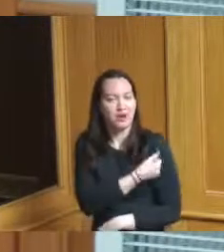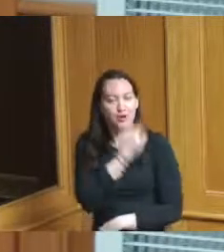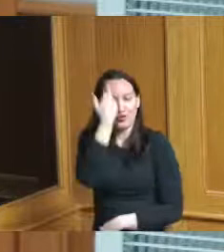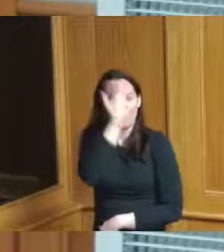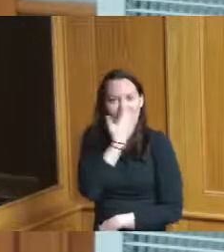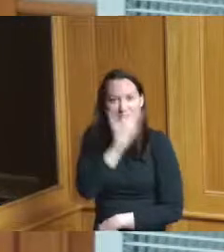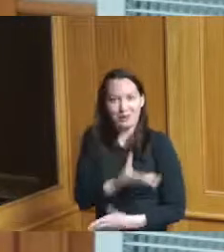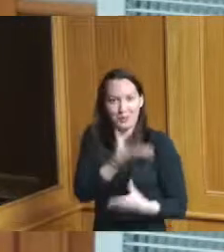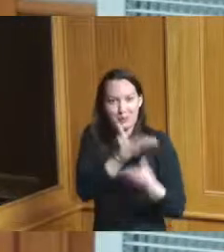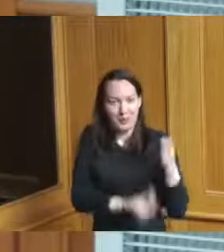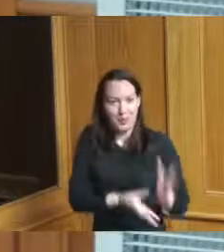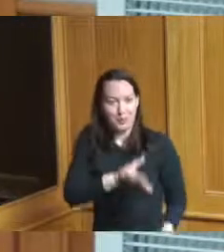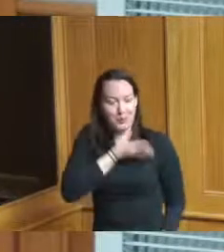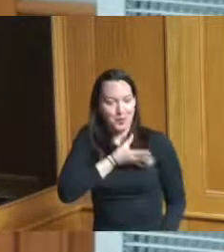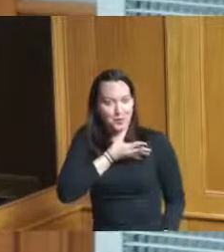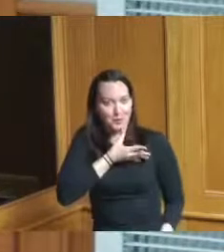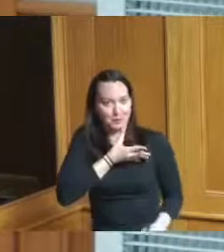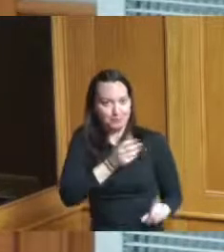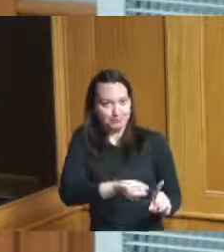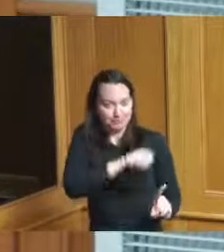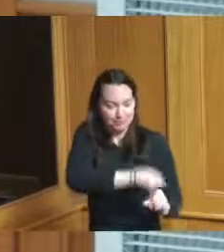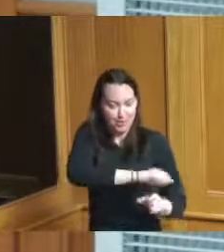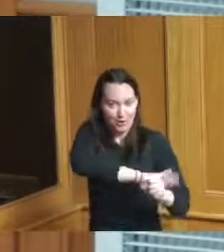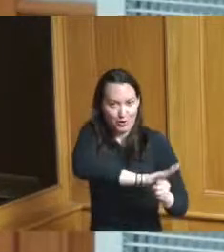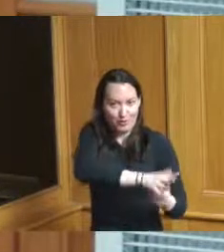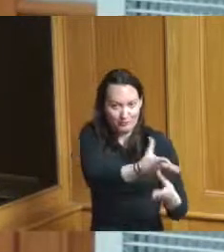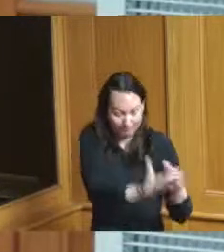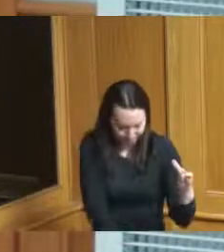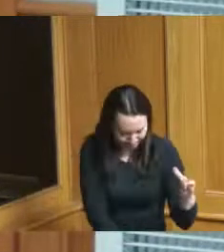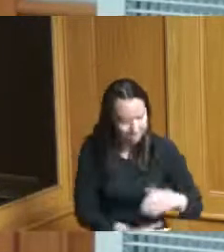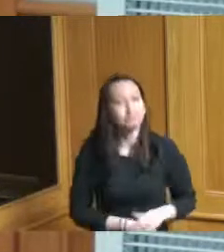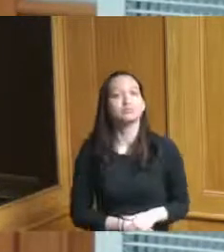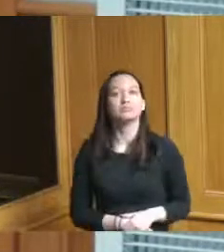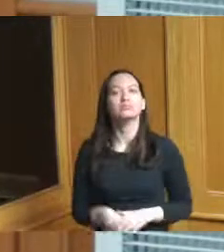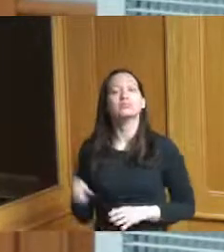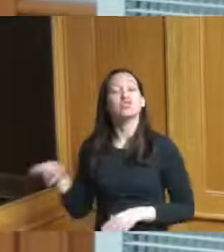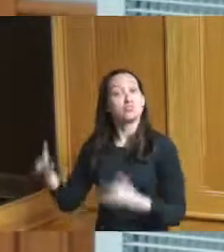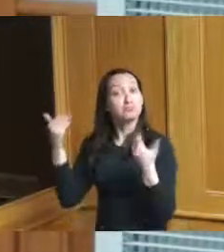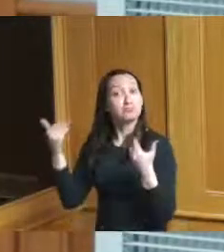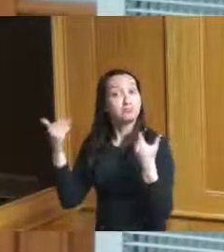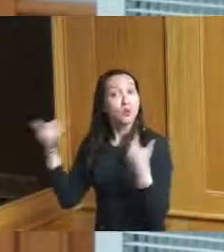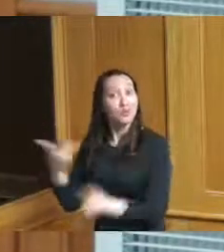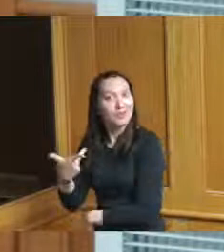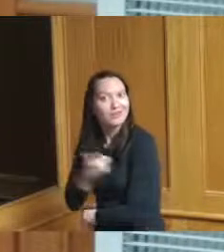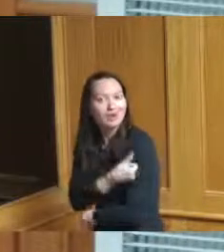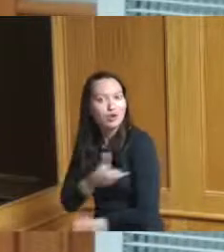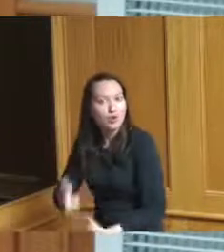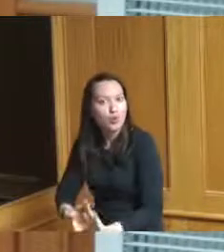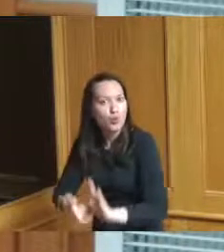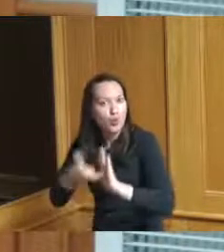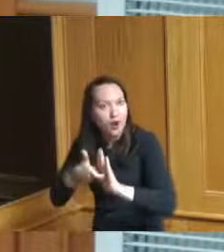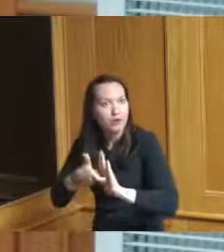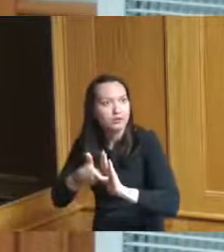losing her mother to Covid she got the vaccine because she needed to get the vaccine to get a job